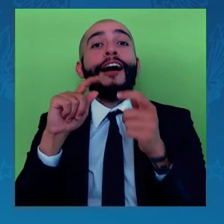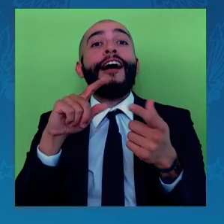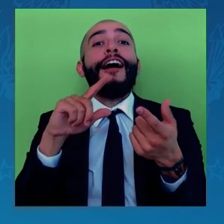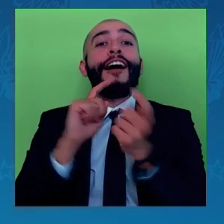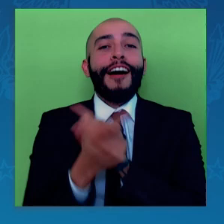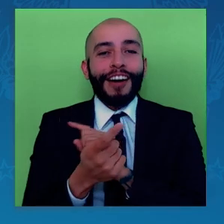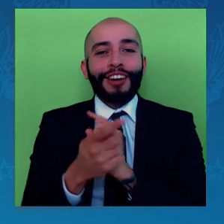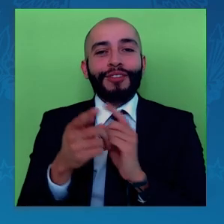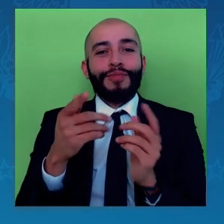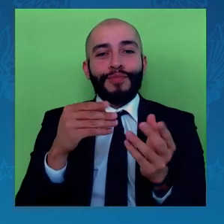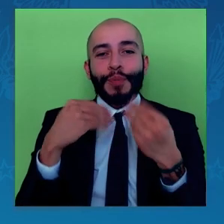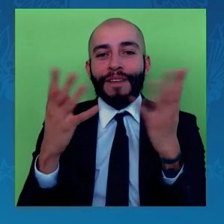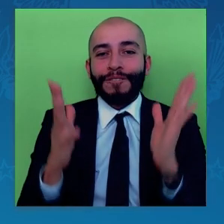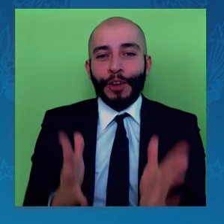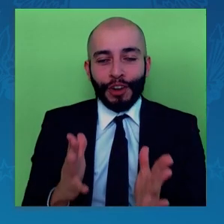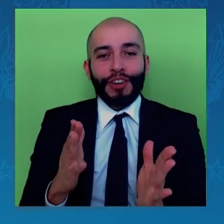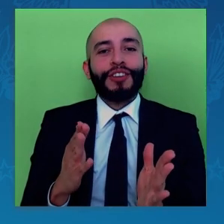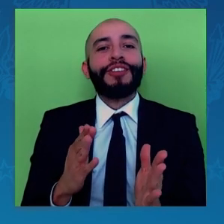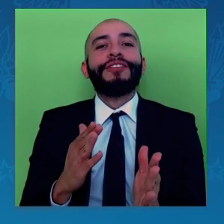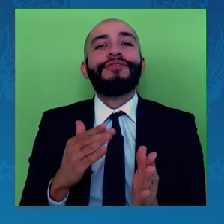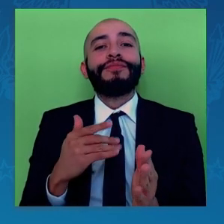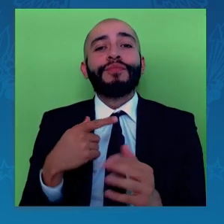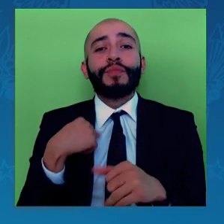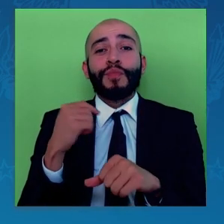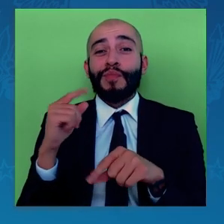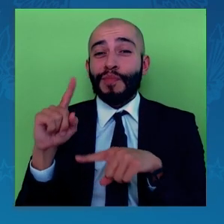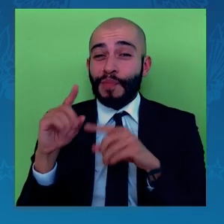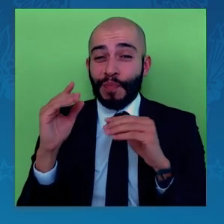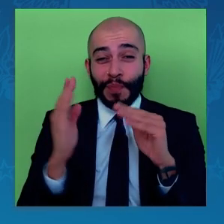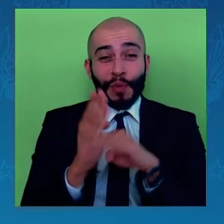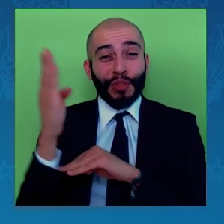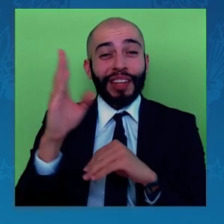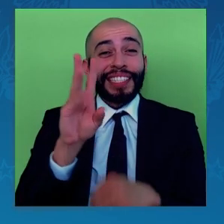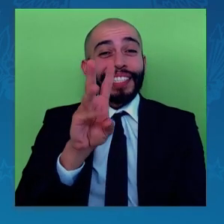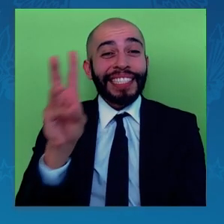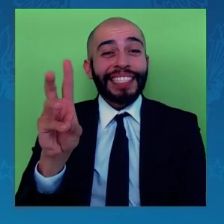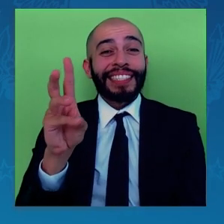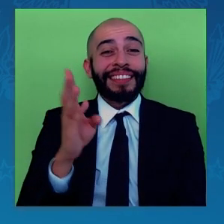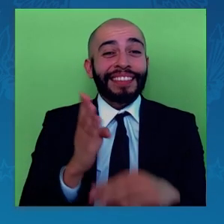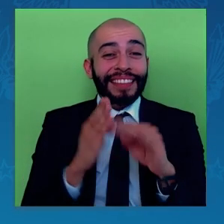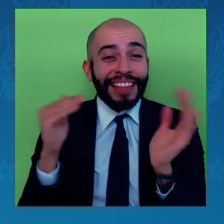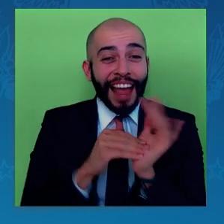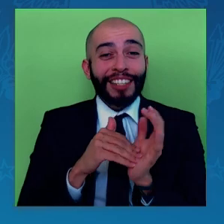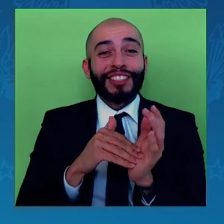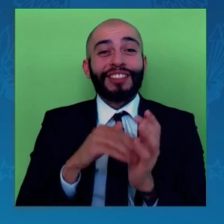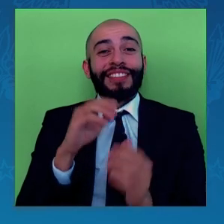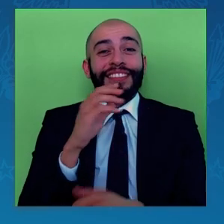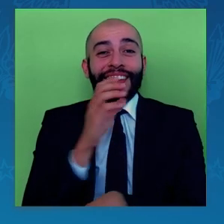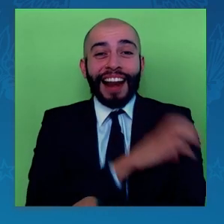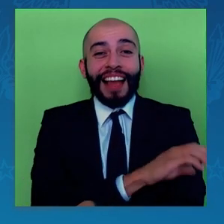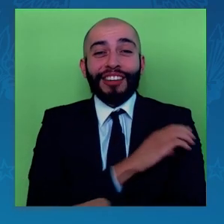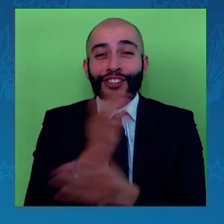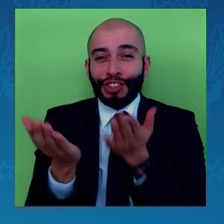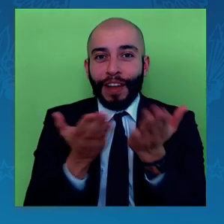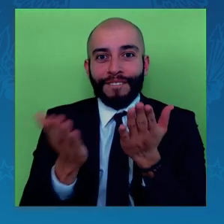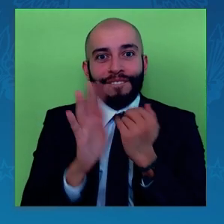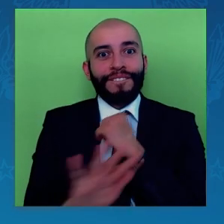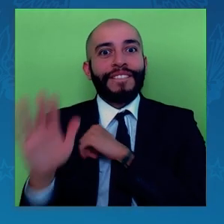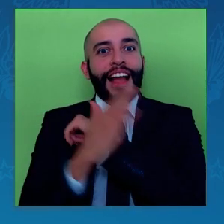who have served since 1972, the National Service Corps was life changing. This is particularly true for clinicians of color